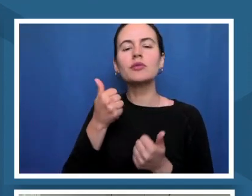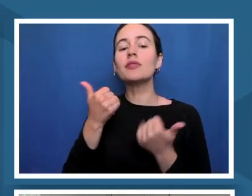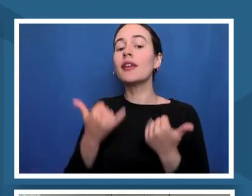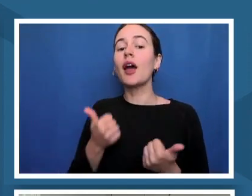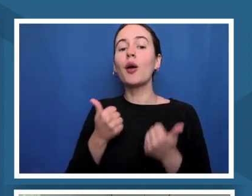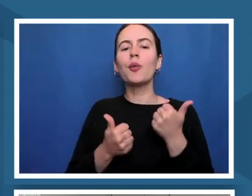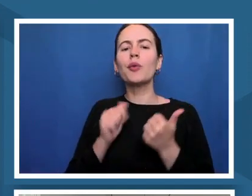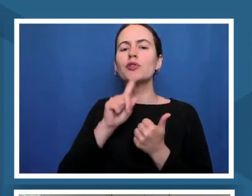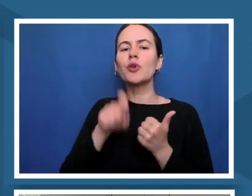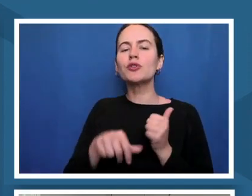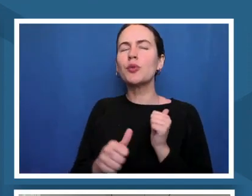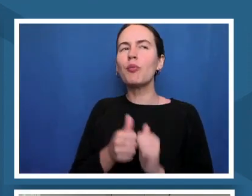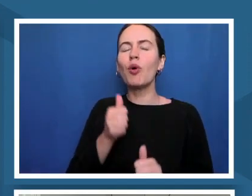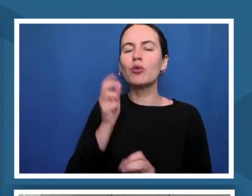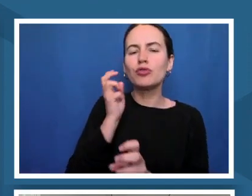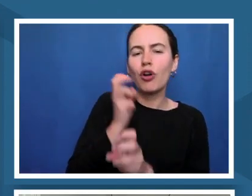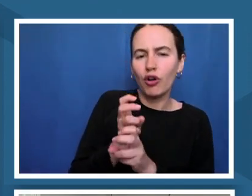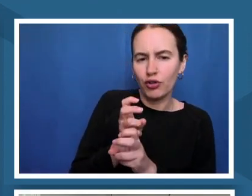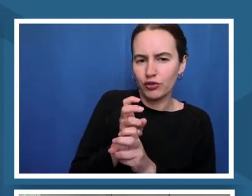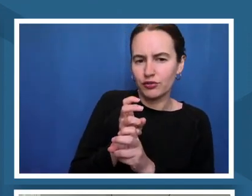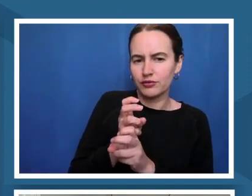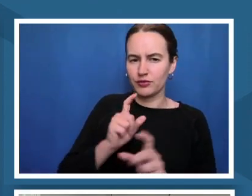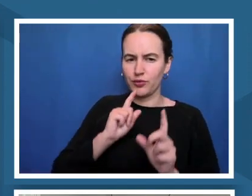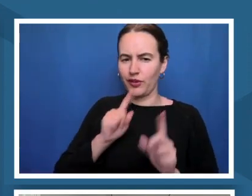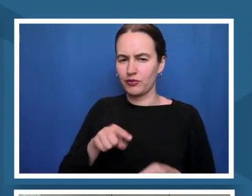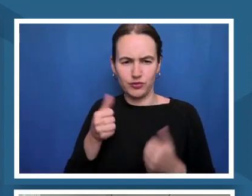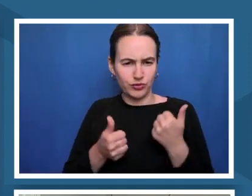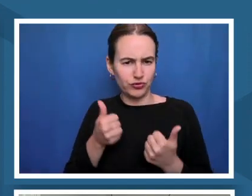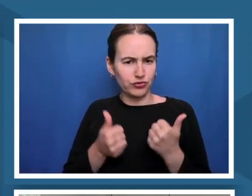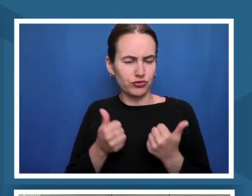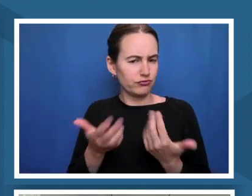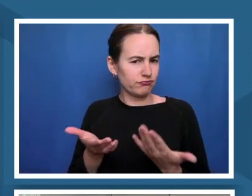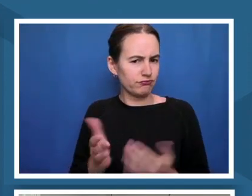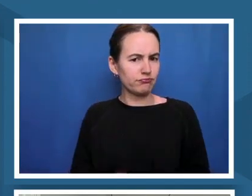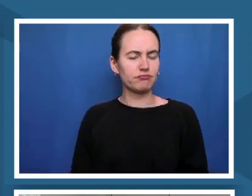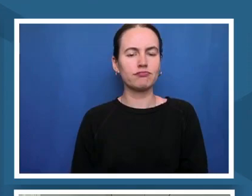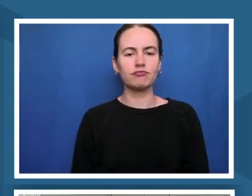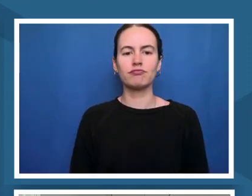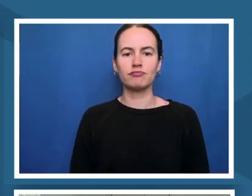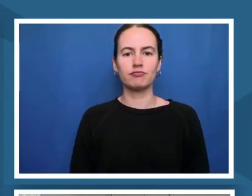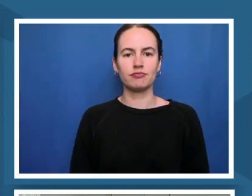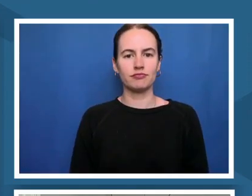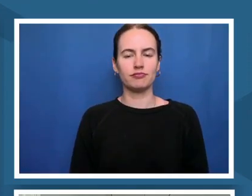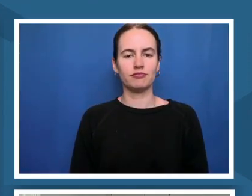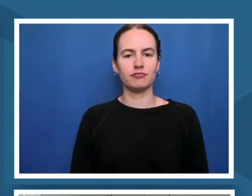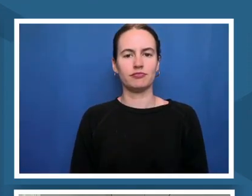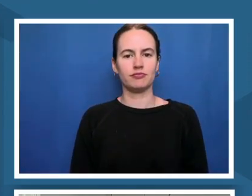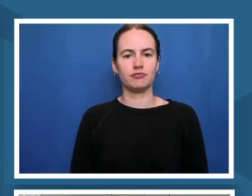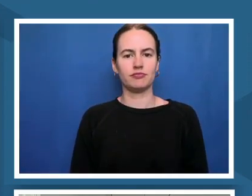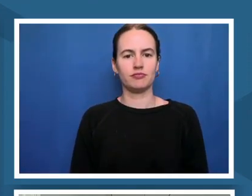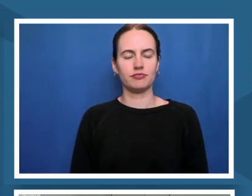most difficult question to answer